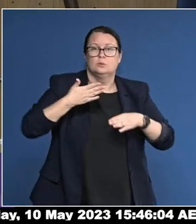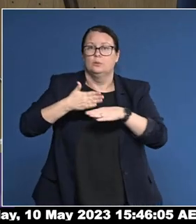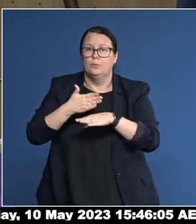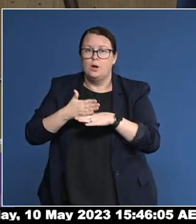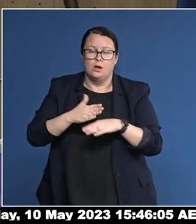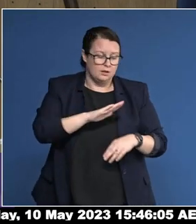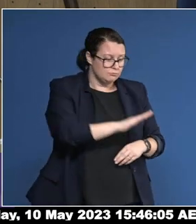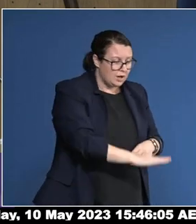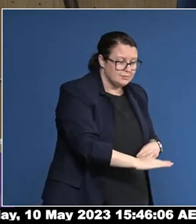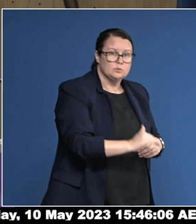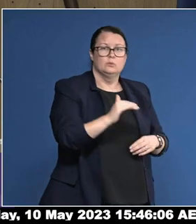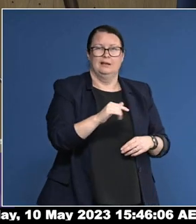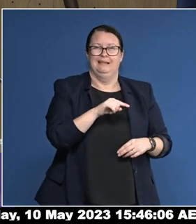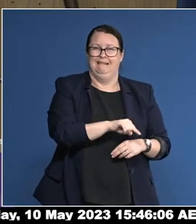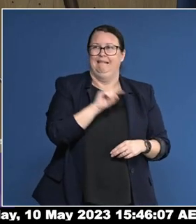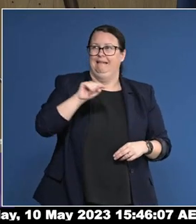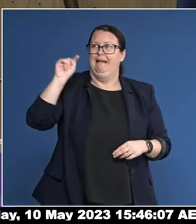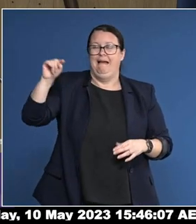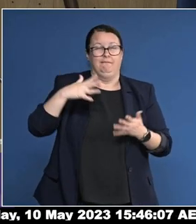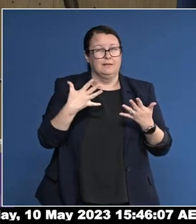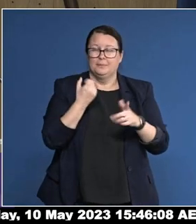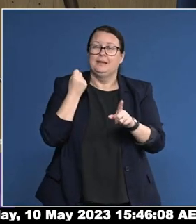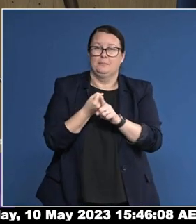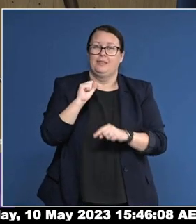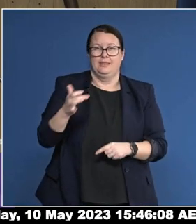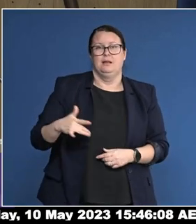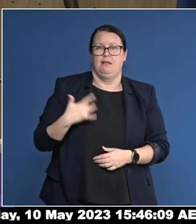For people with disability, this life course approach highlights that their life